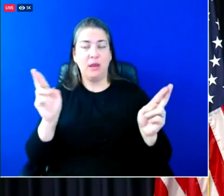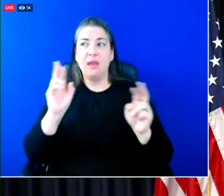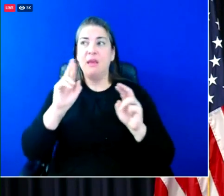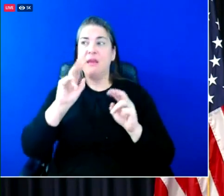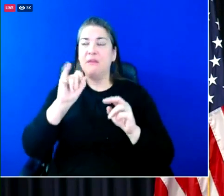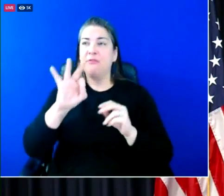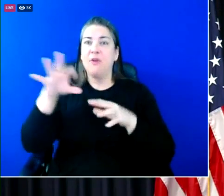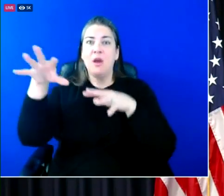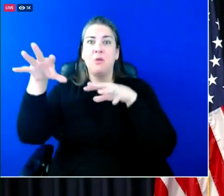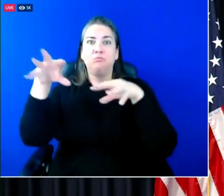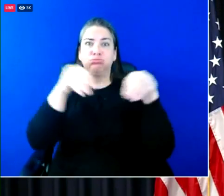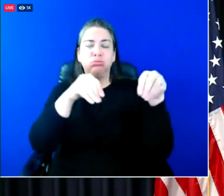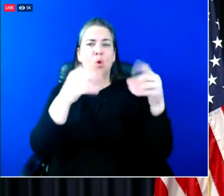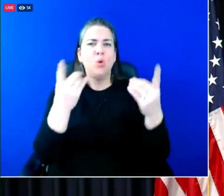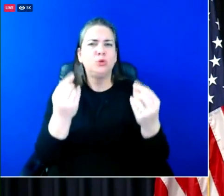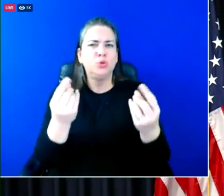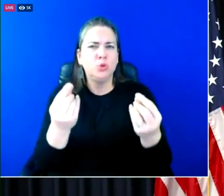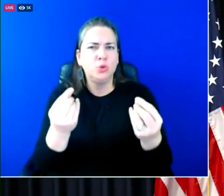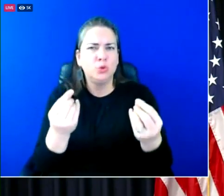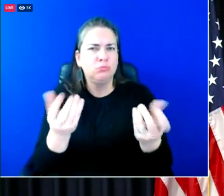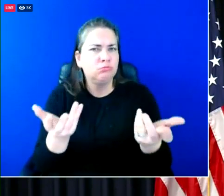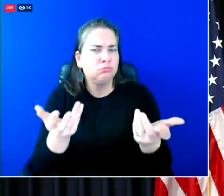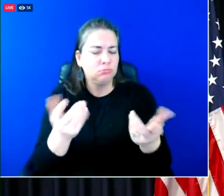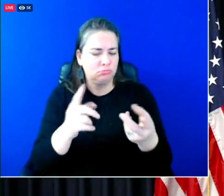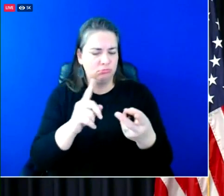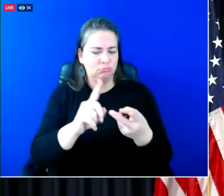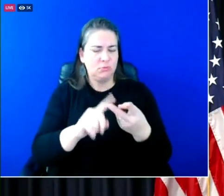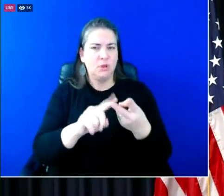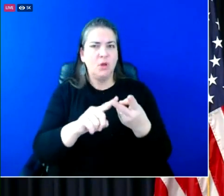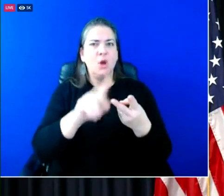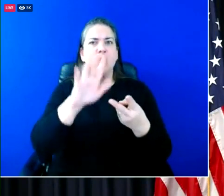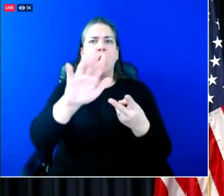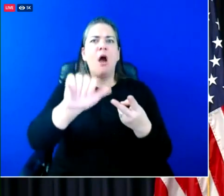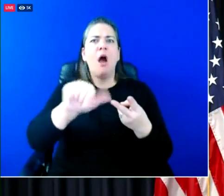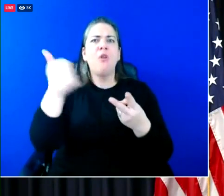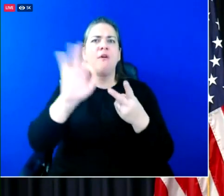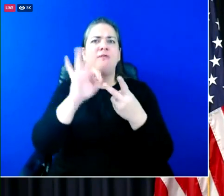opportunity to check on extended family and your neighbors. This is something